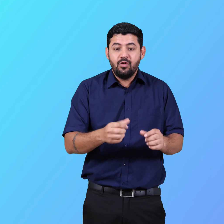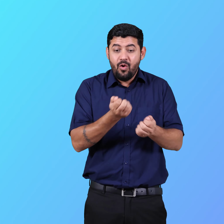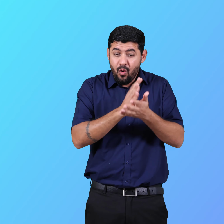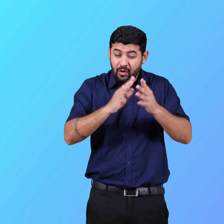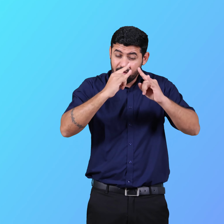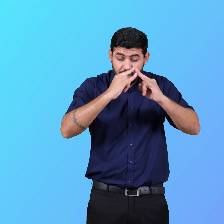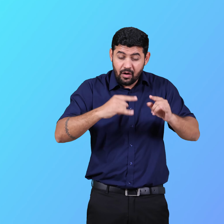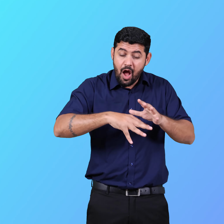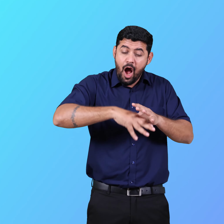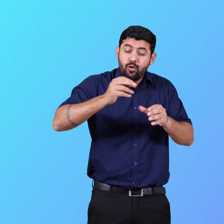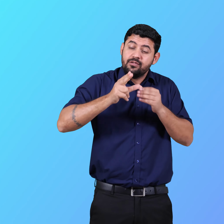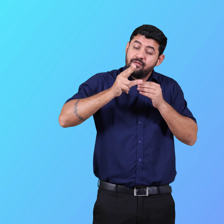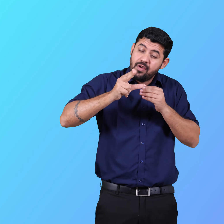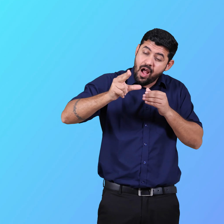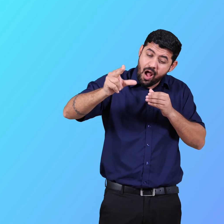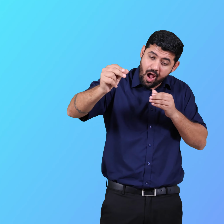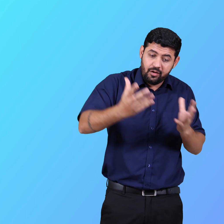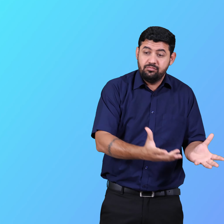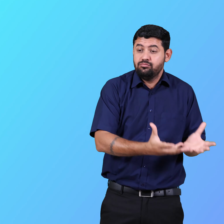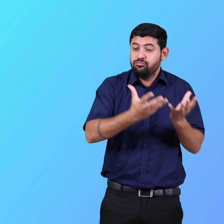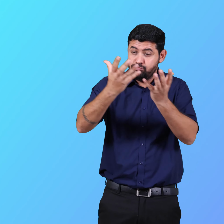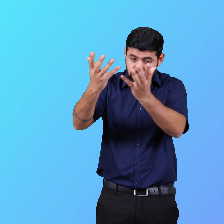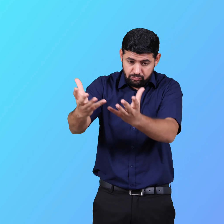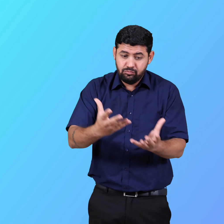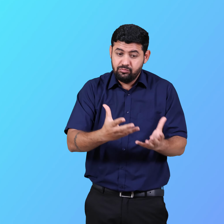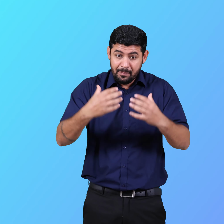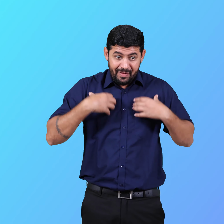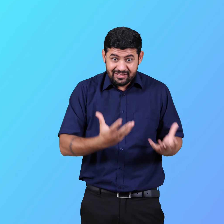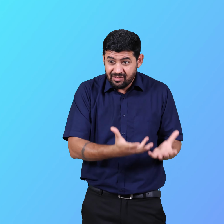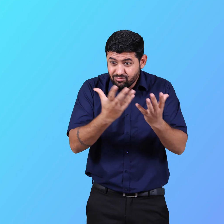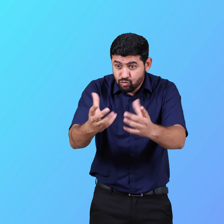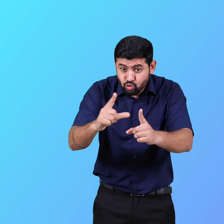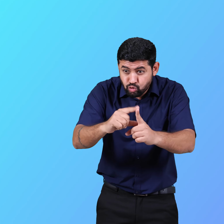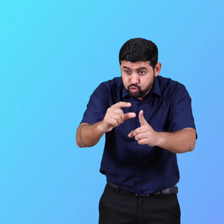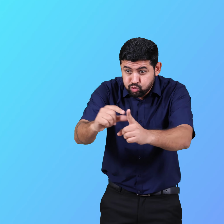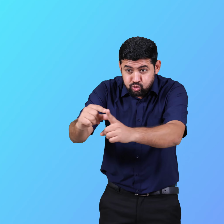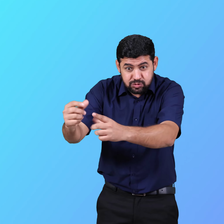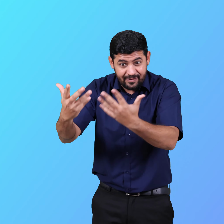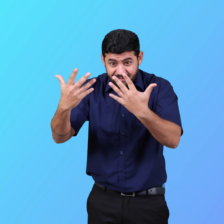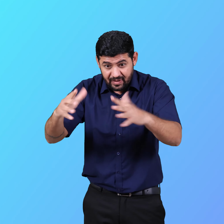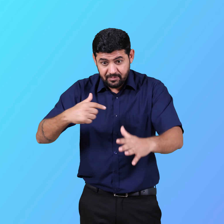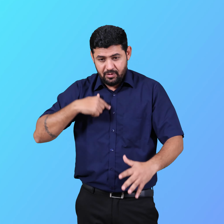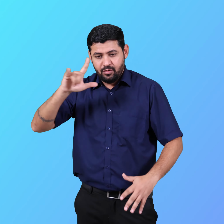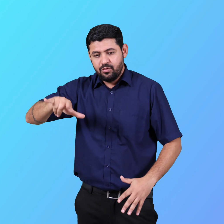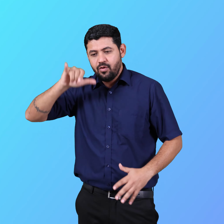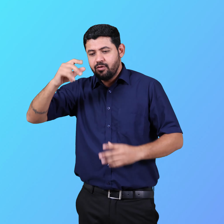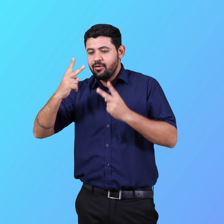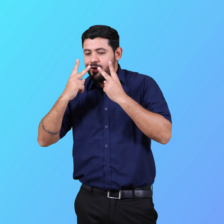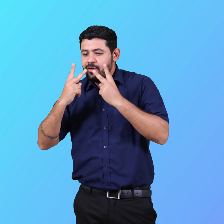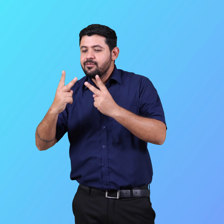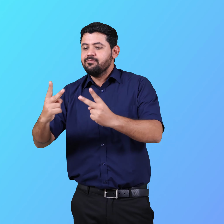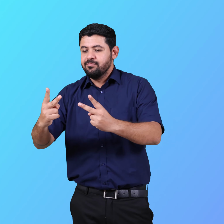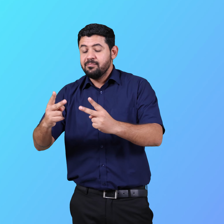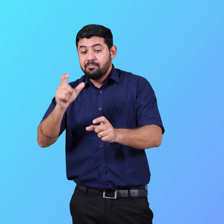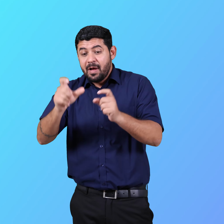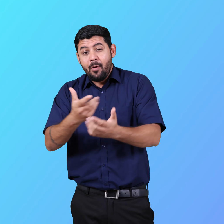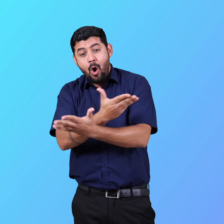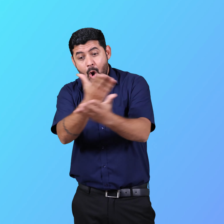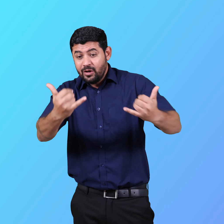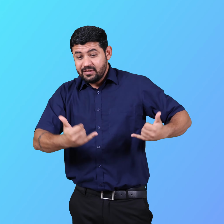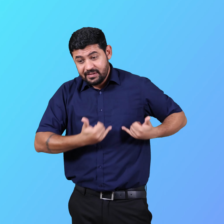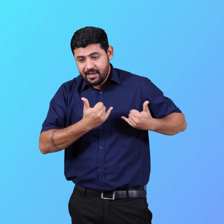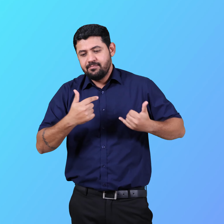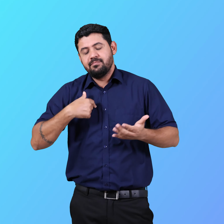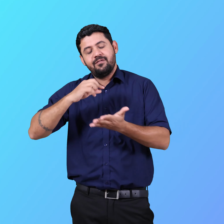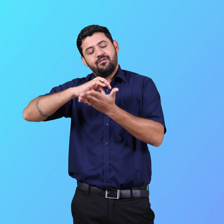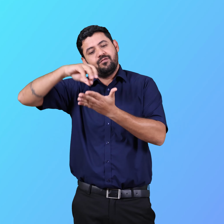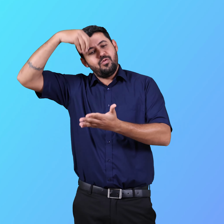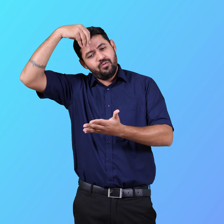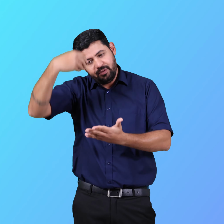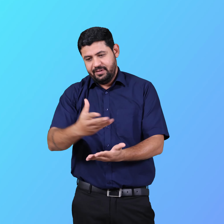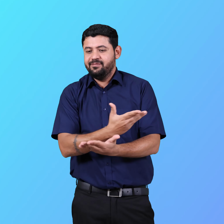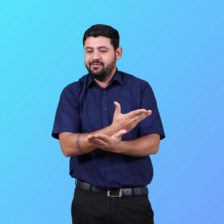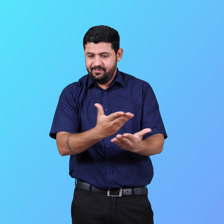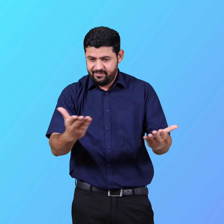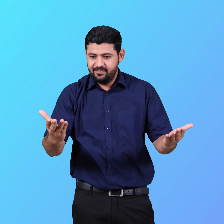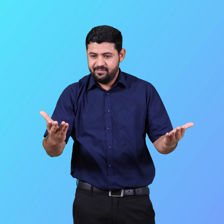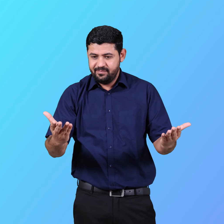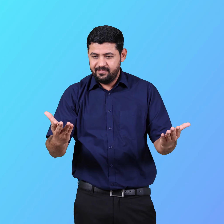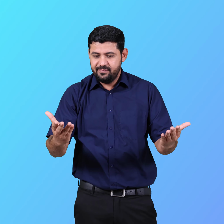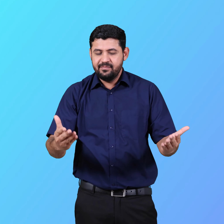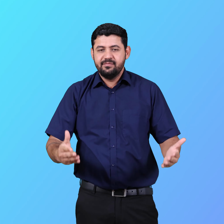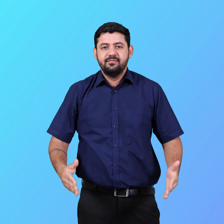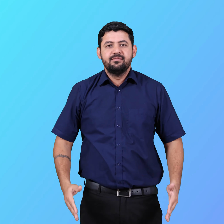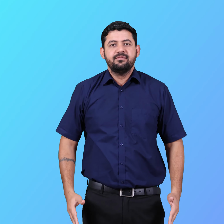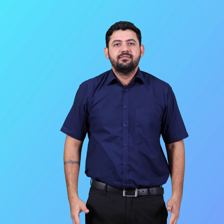and God will forgive them. The priest must carry this bull outside the camp and burn it, just as he burned the other bull. This is the sin offering for the whole community.